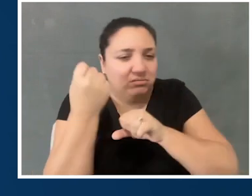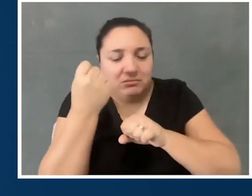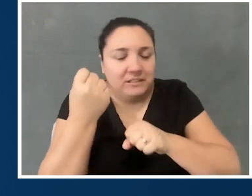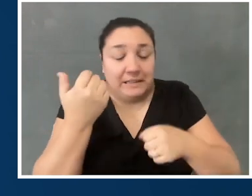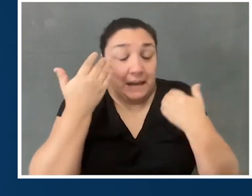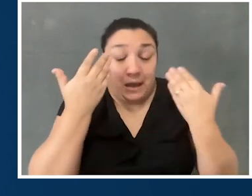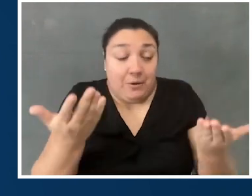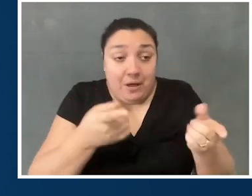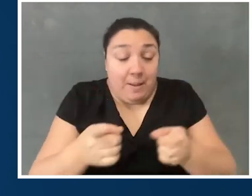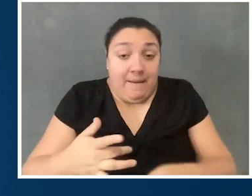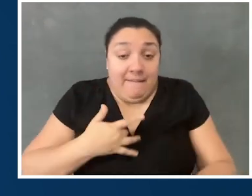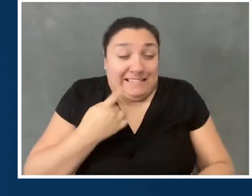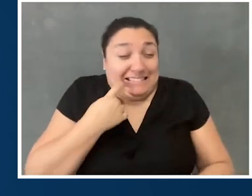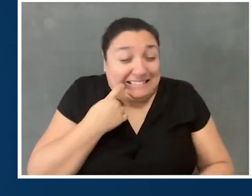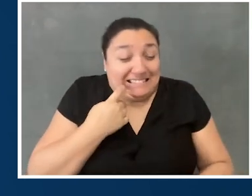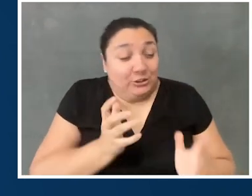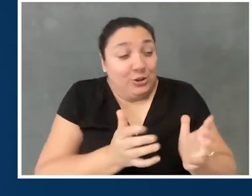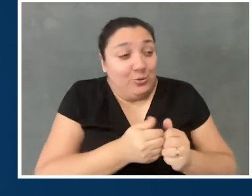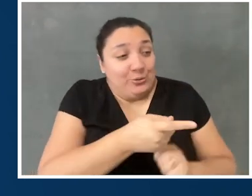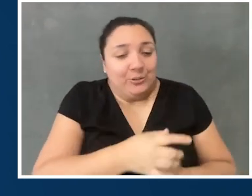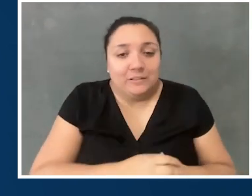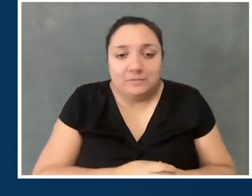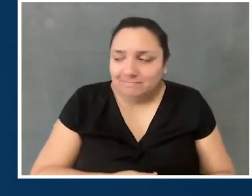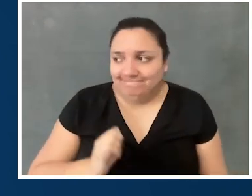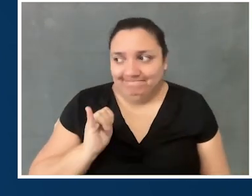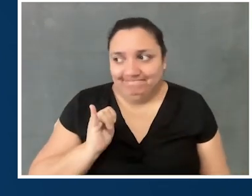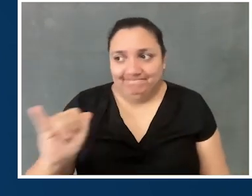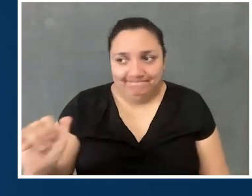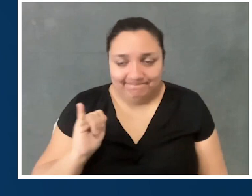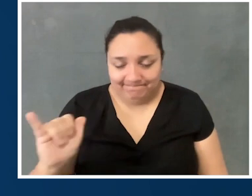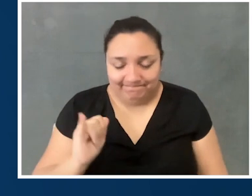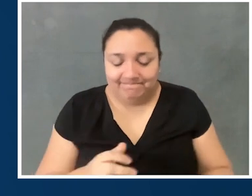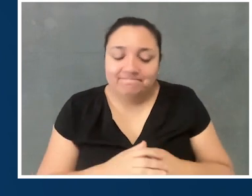I feel like I was just here. (both chuckling) Me as well.